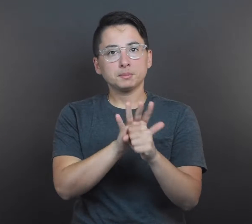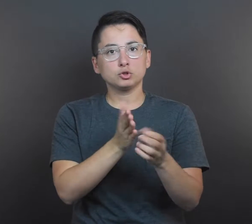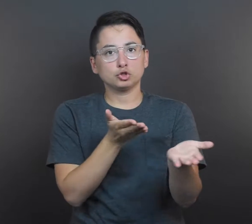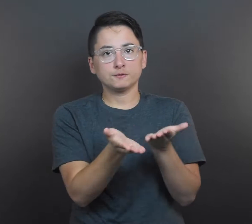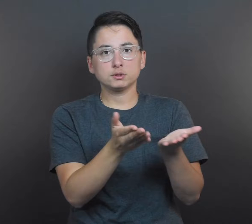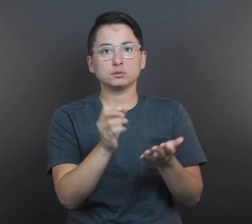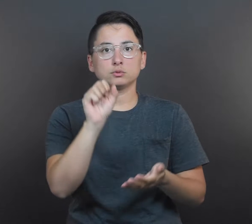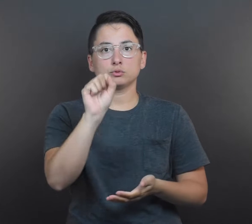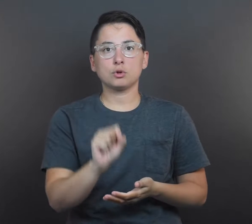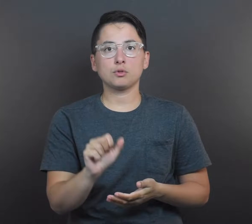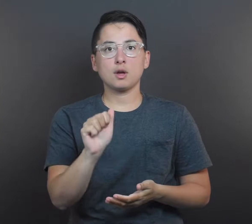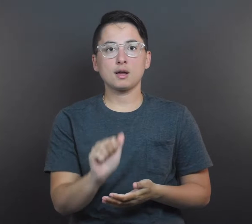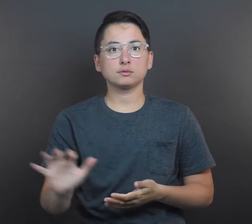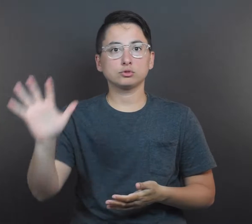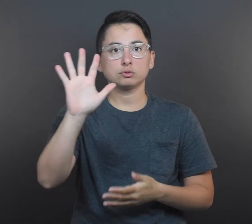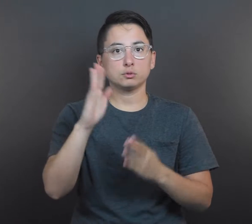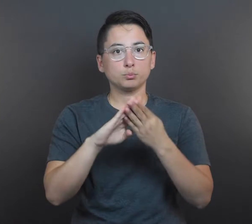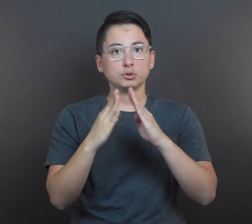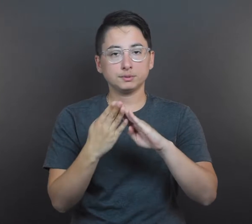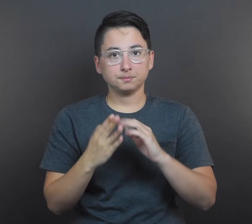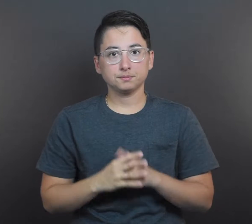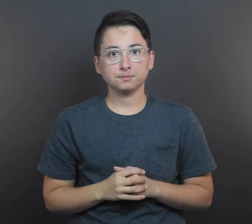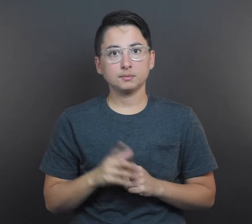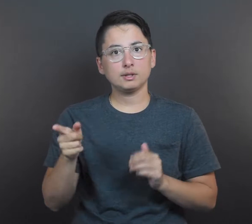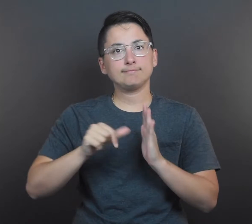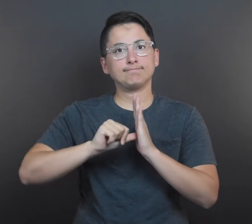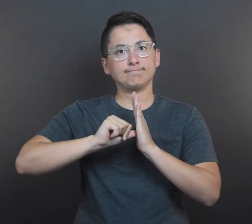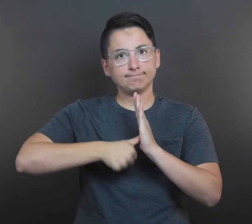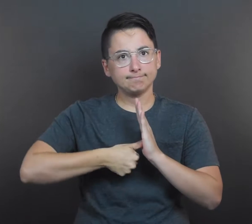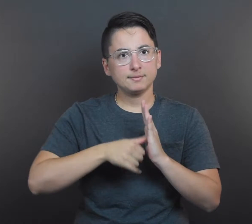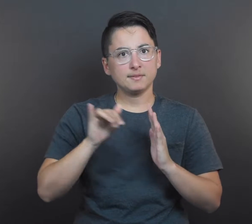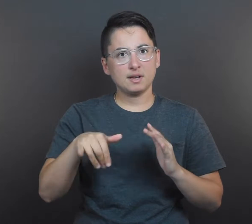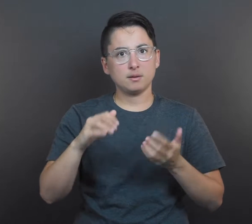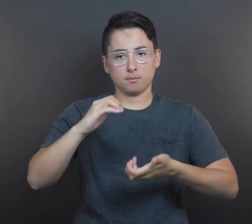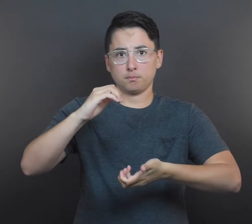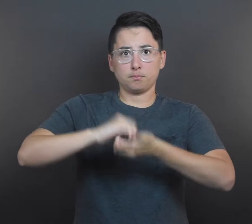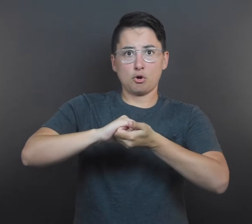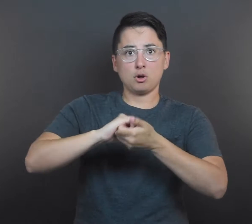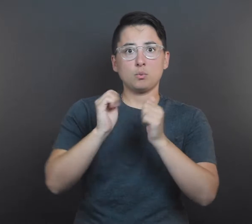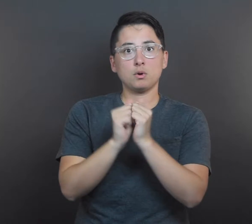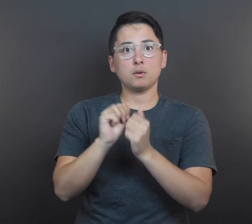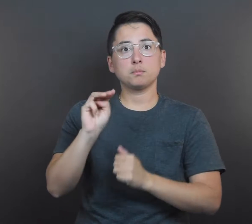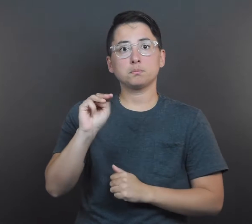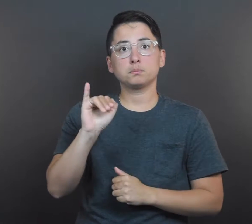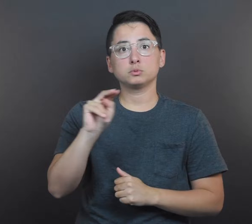Asian community, emphasized how pre-existing partnerships with Minnesota Department of Health